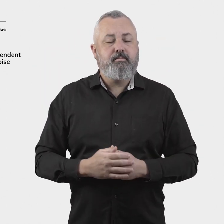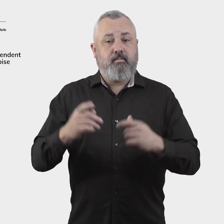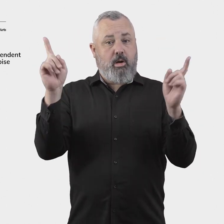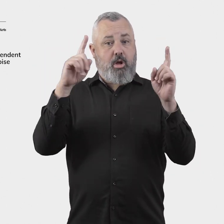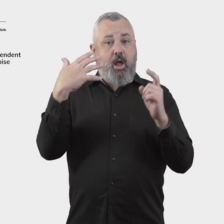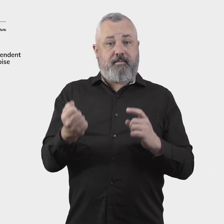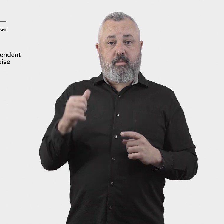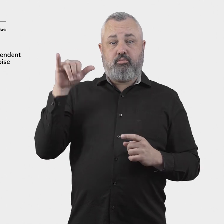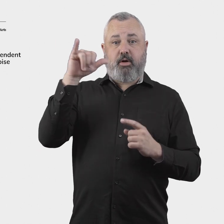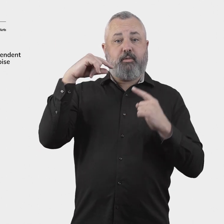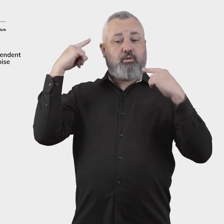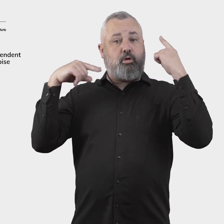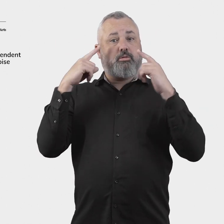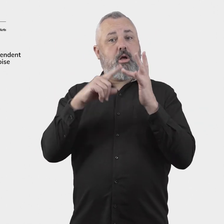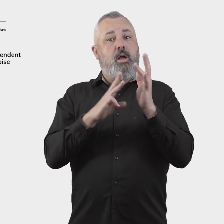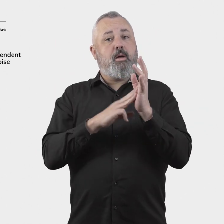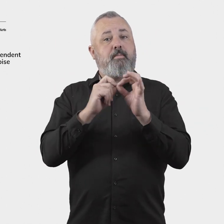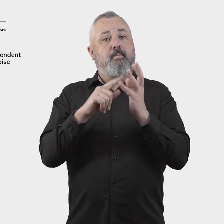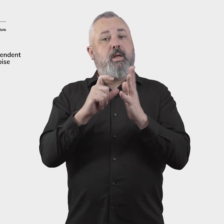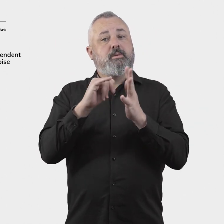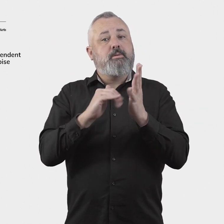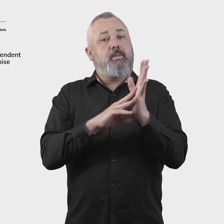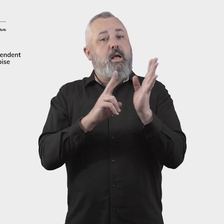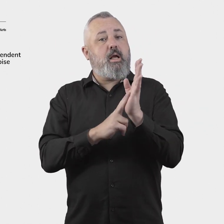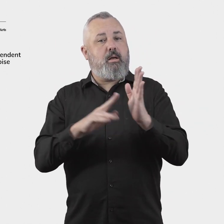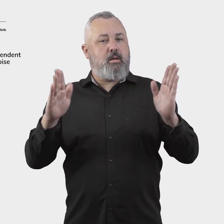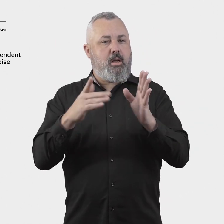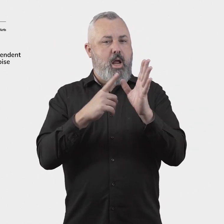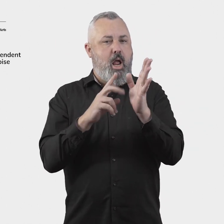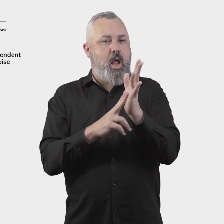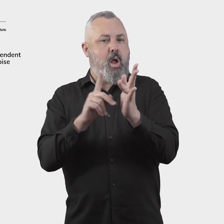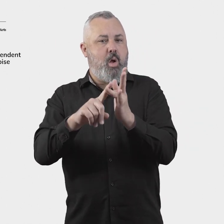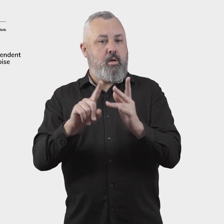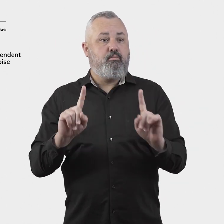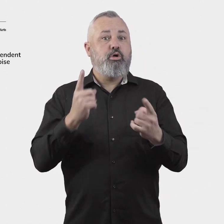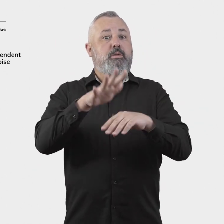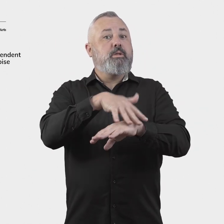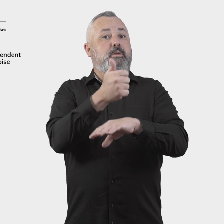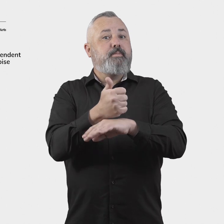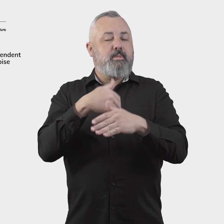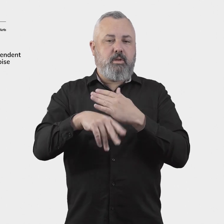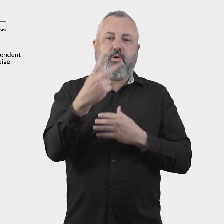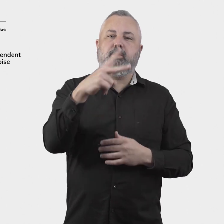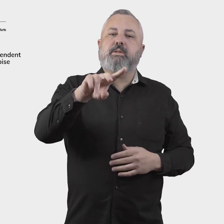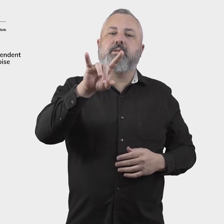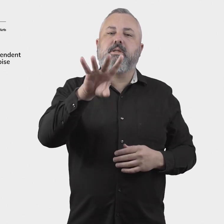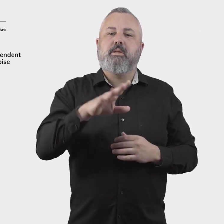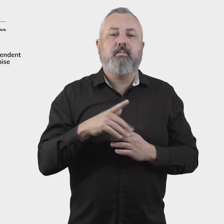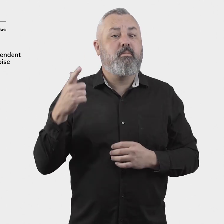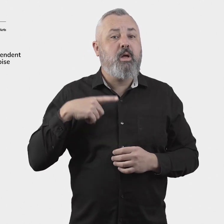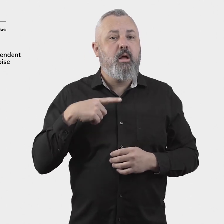The existing Aircraft Noise Ombudsman (ANO) was first established in 2010, in response to